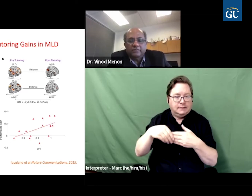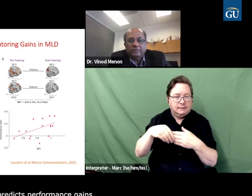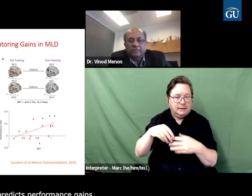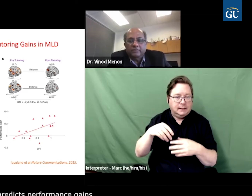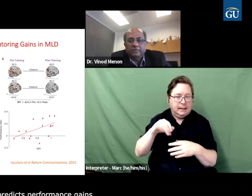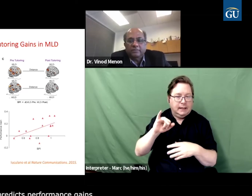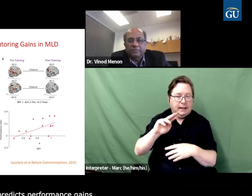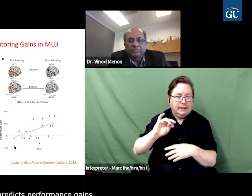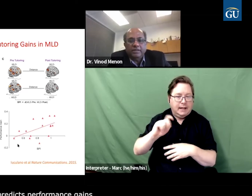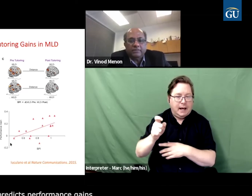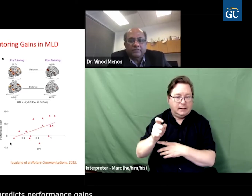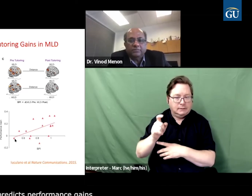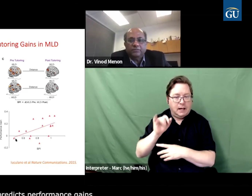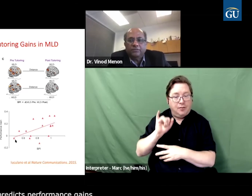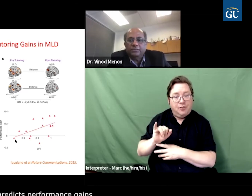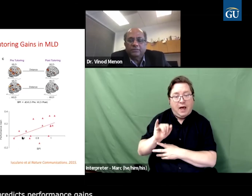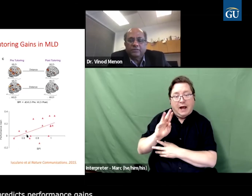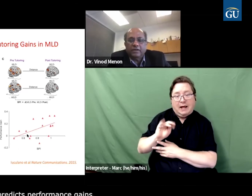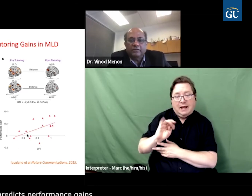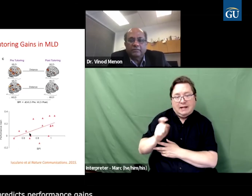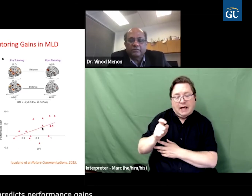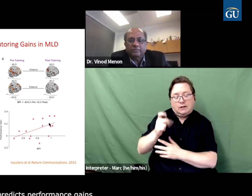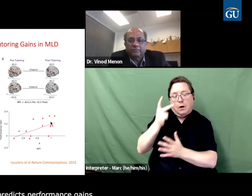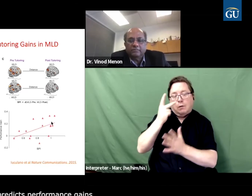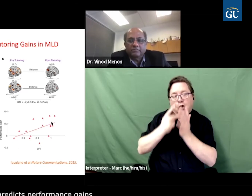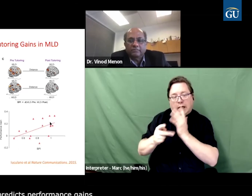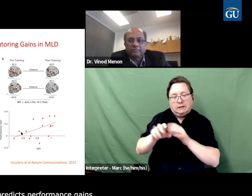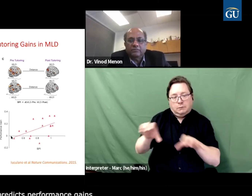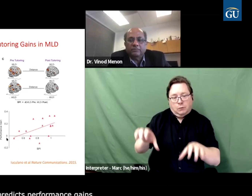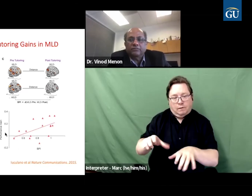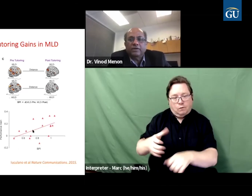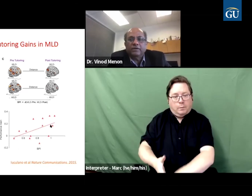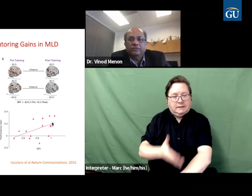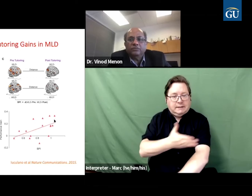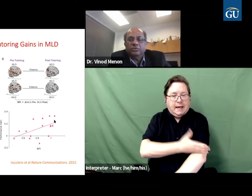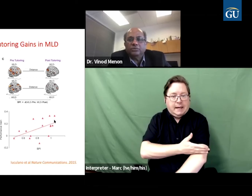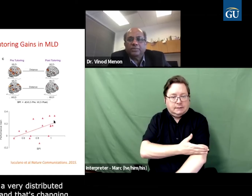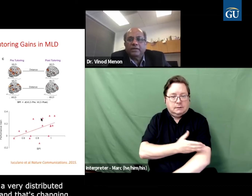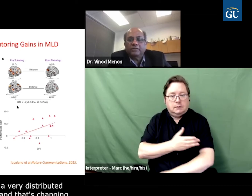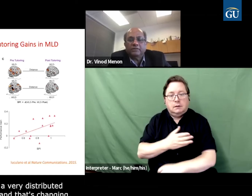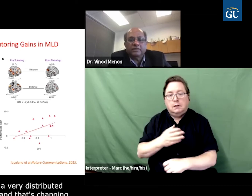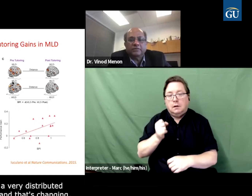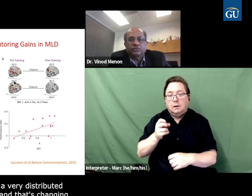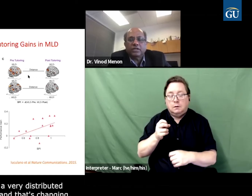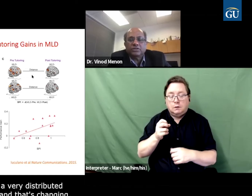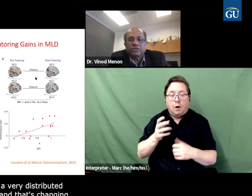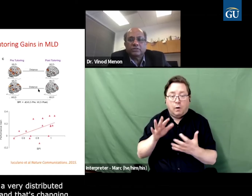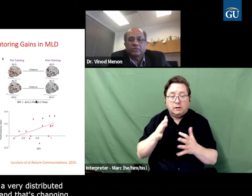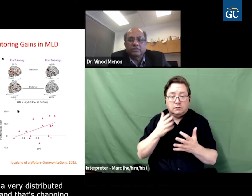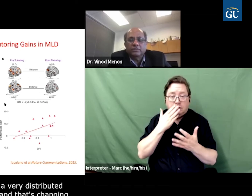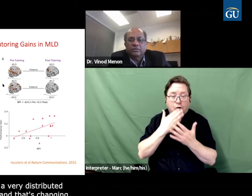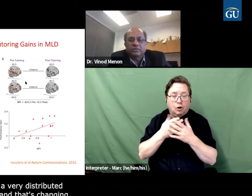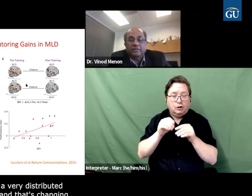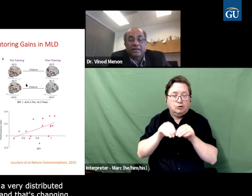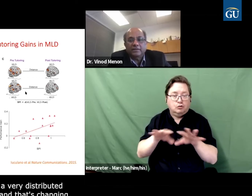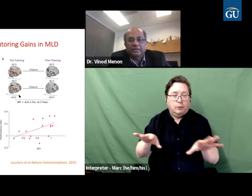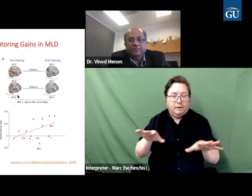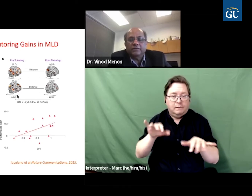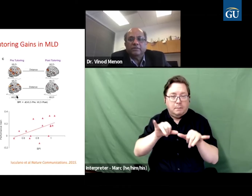and this index predicts performance gains so it's a very distributed pattern